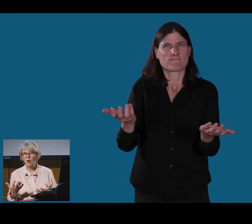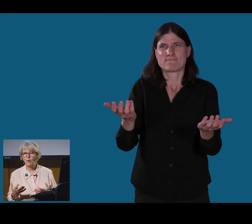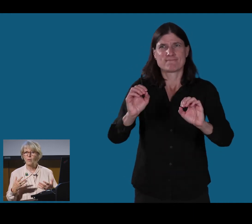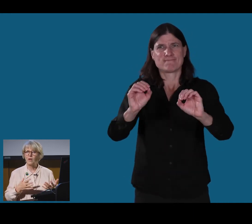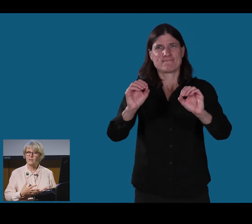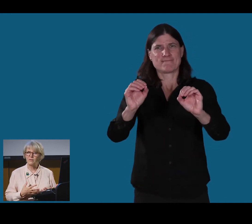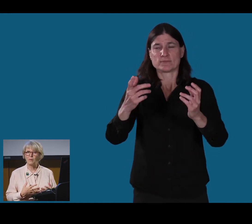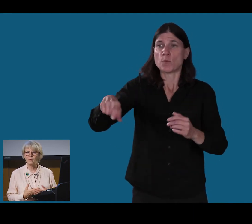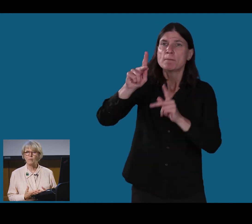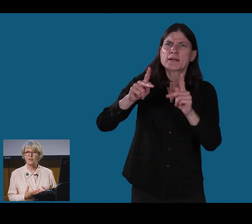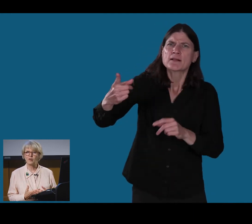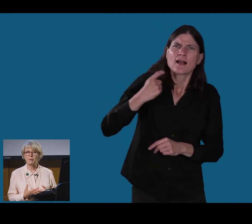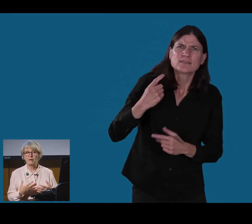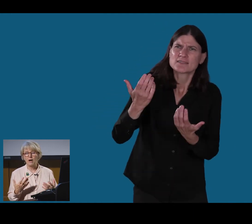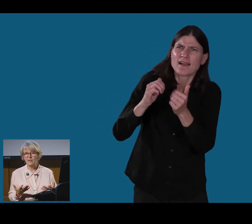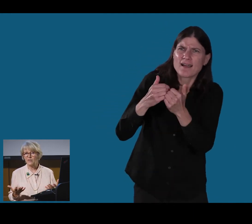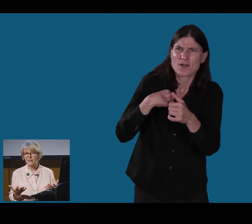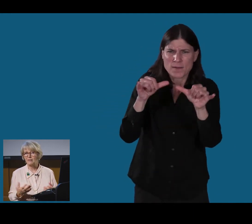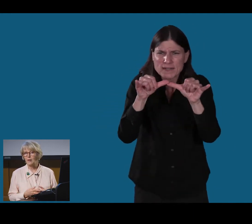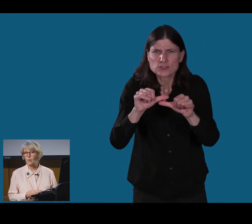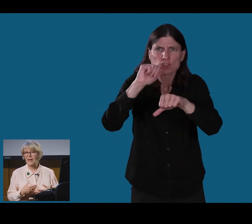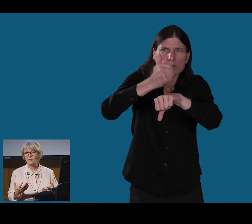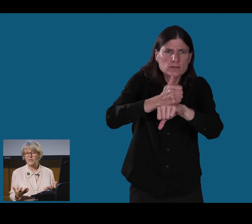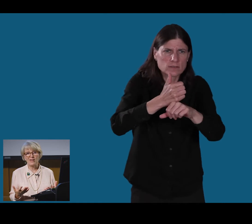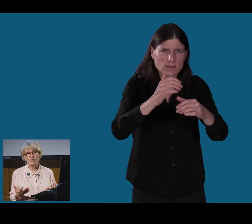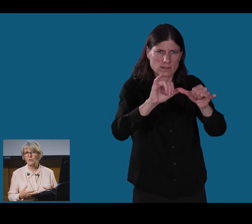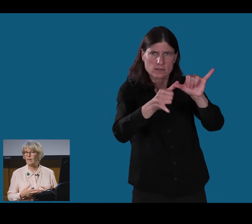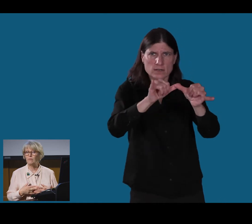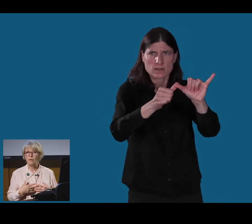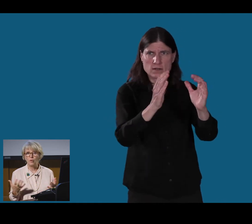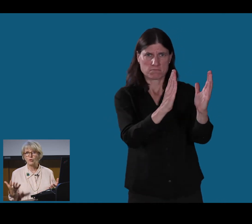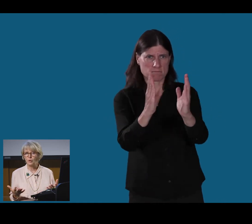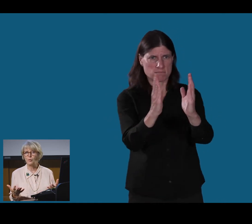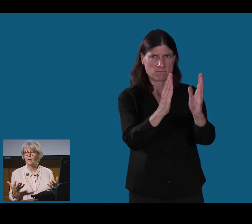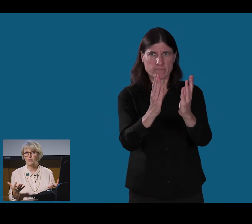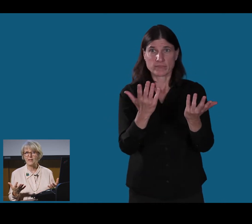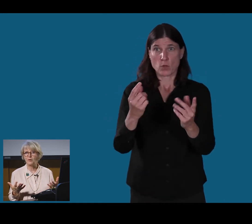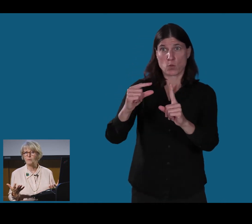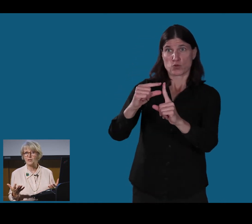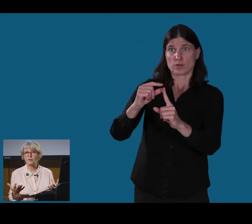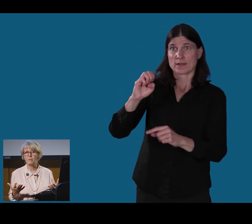No they wanted to develop their own measure, but honestly what I have to say is, we have no clue whether that's a good measure of empowerment.